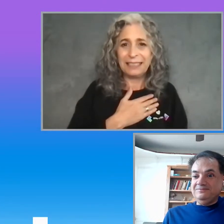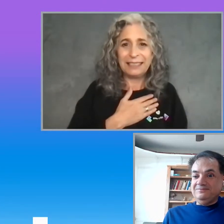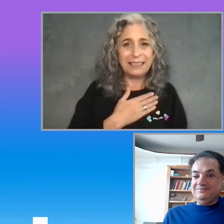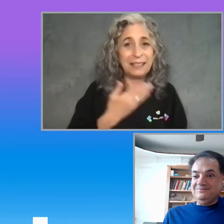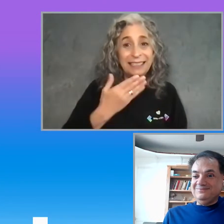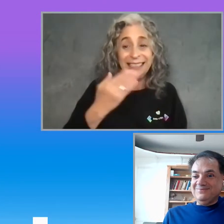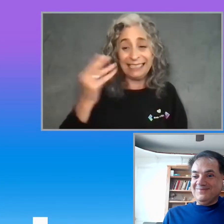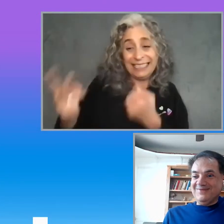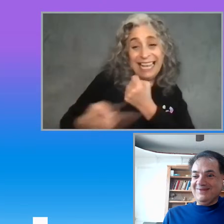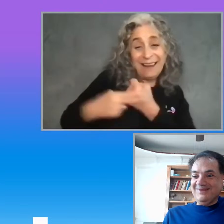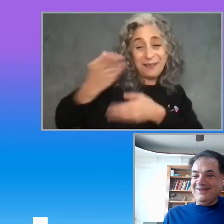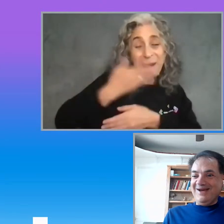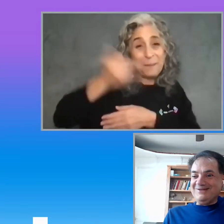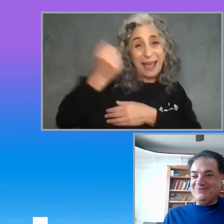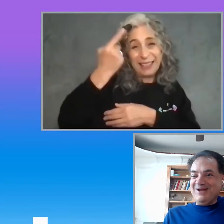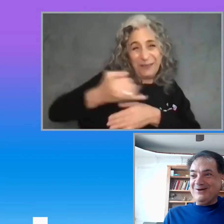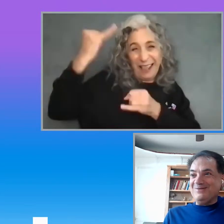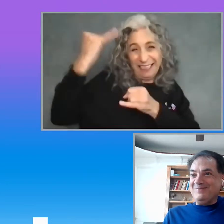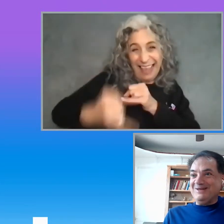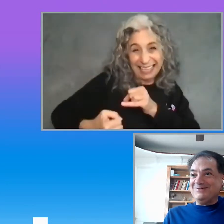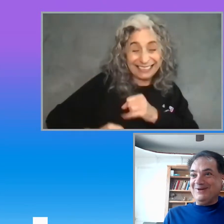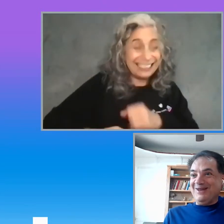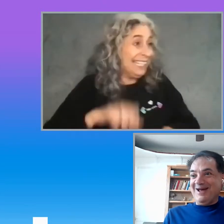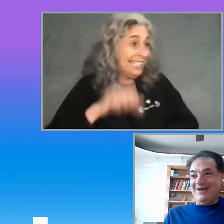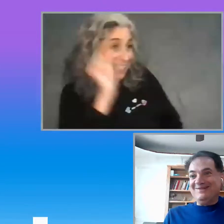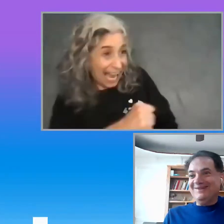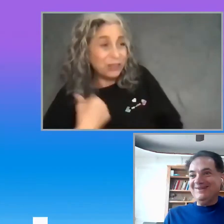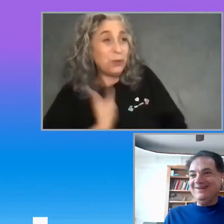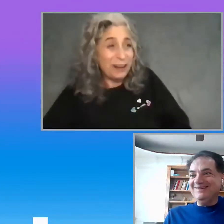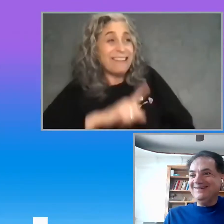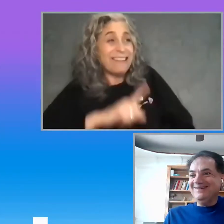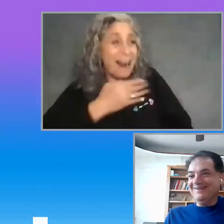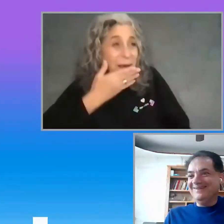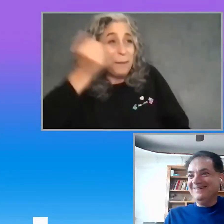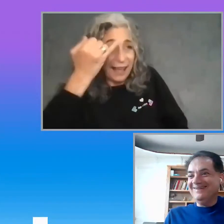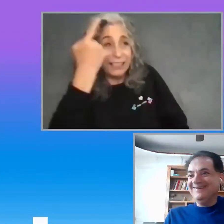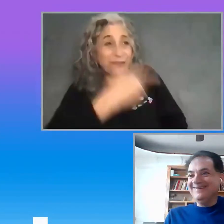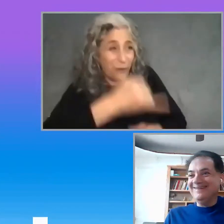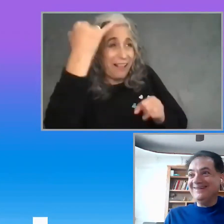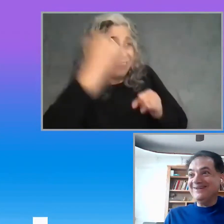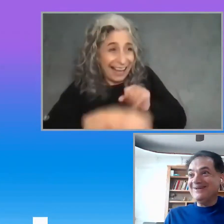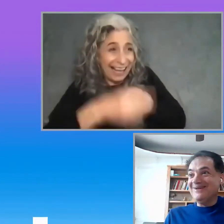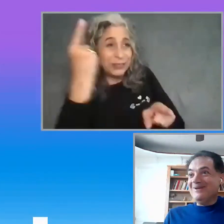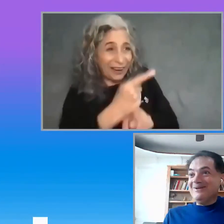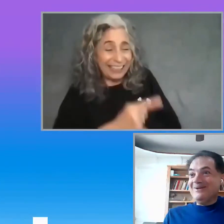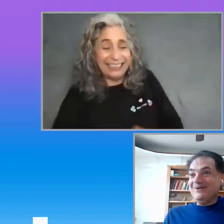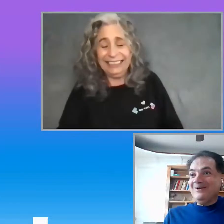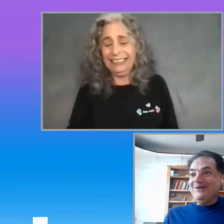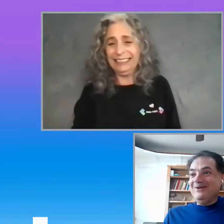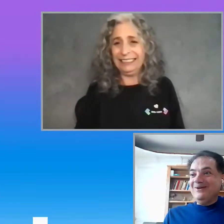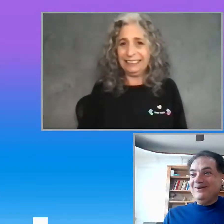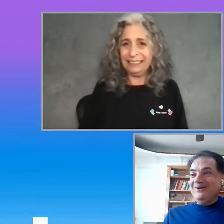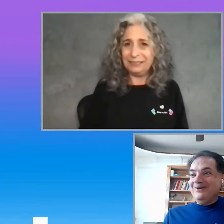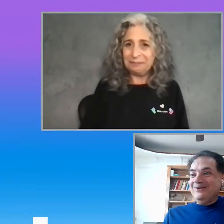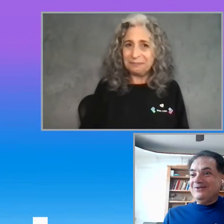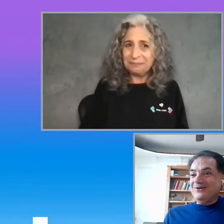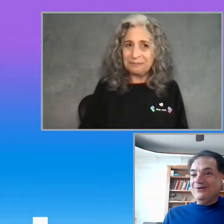the best for last, maybe. Yes, we are the best for